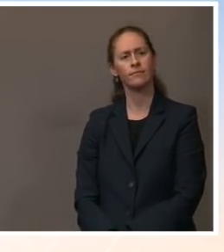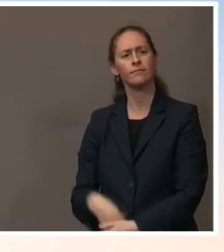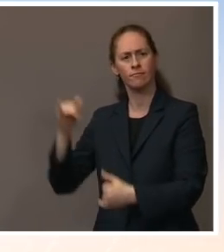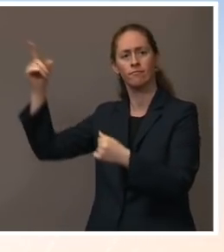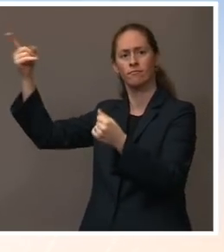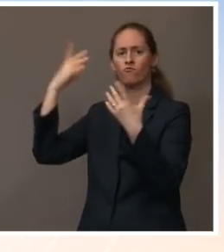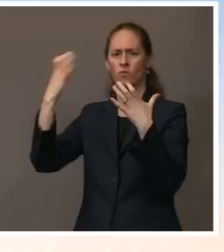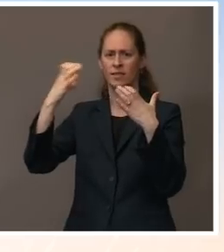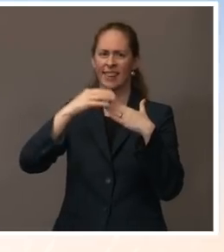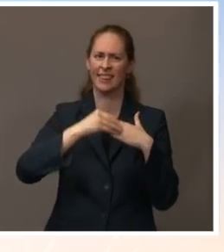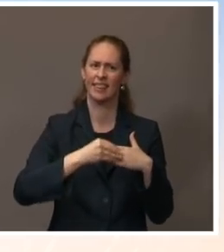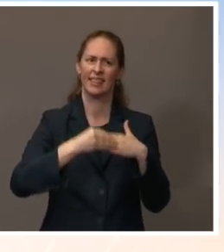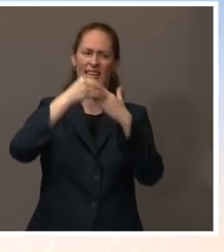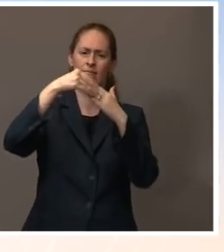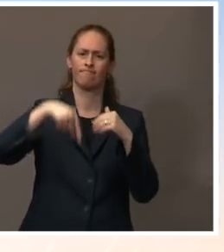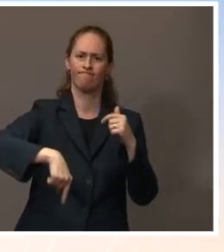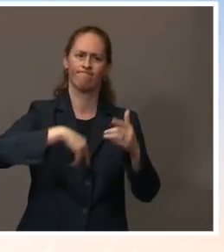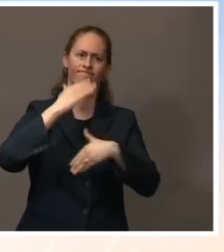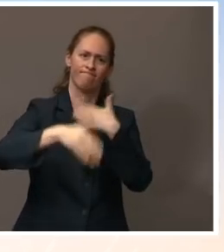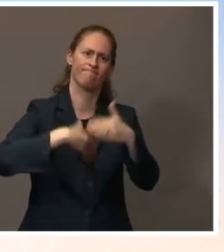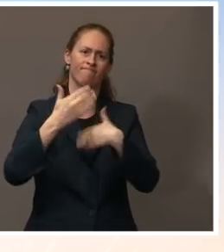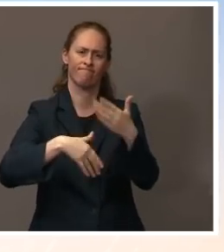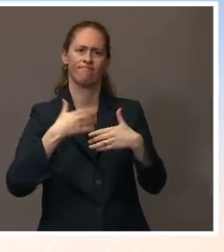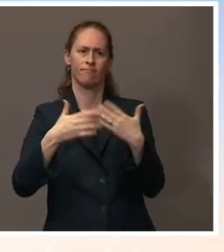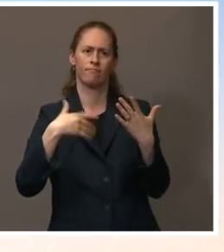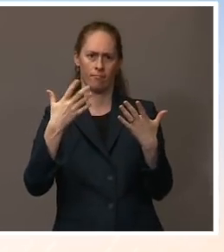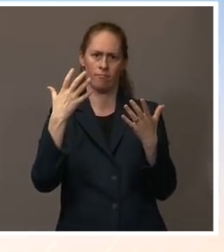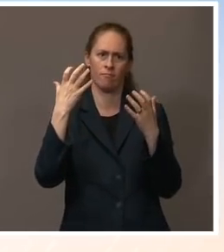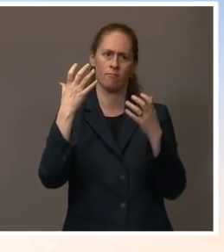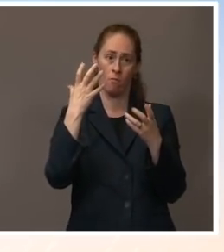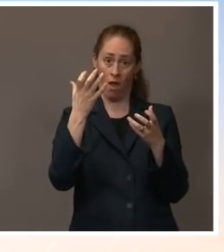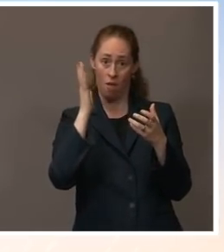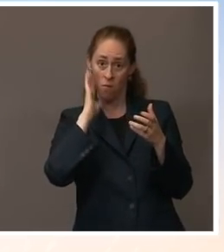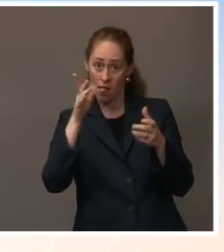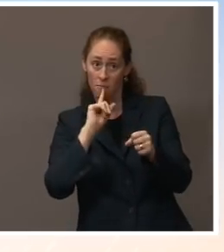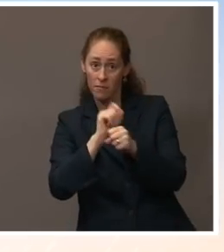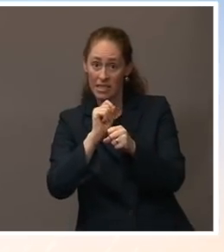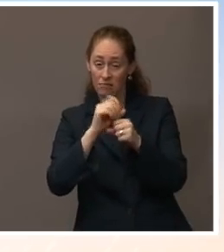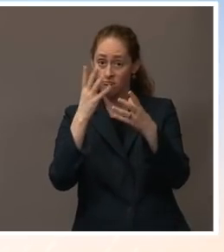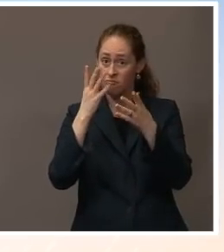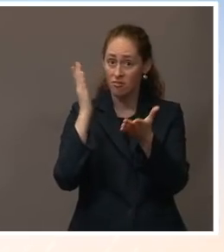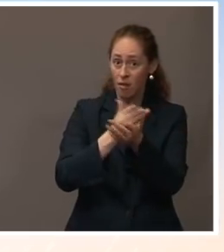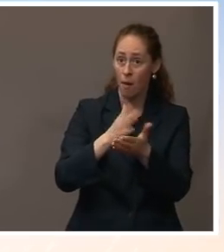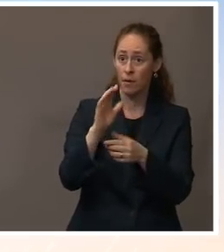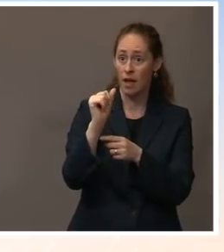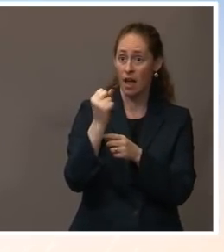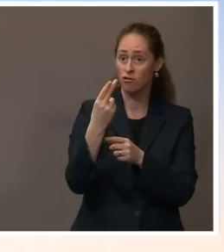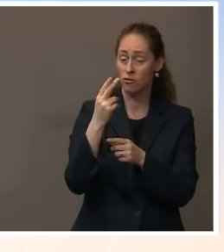and reform the pretrial system. That stands? Ms. Psaki: I don't have a new position for you, but I'm happy to check for you. The Press: And so, for people who are watching